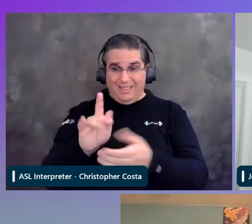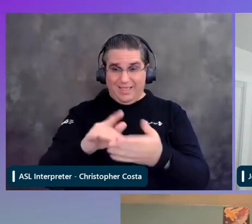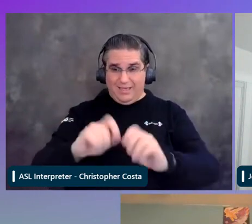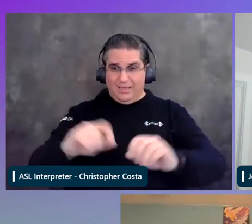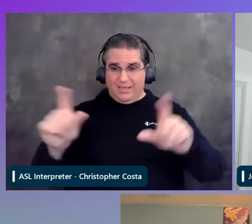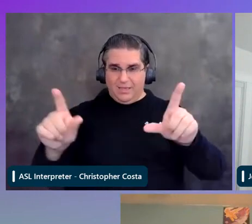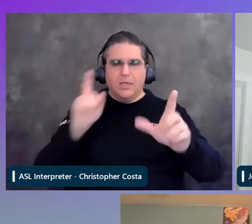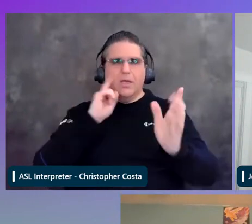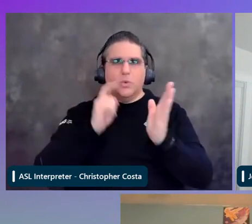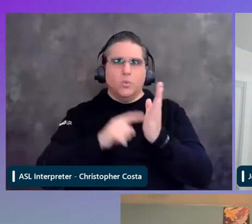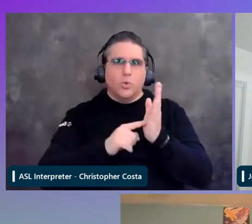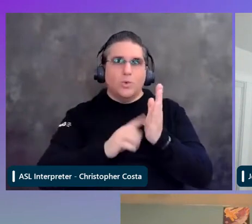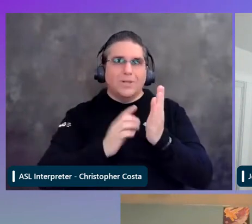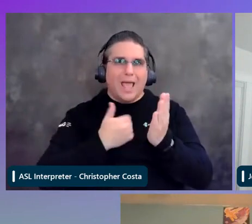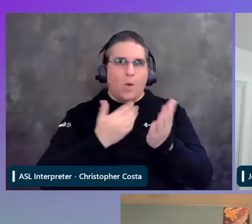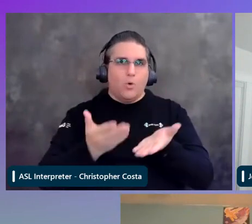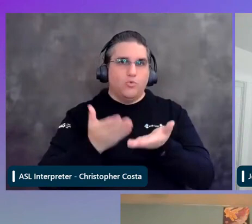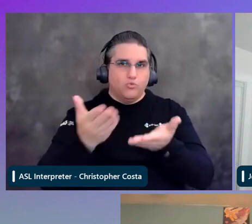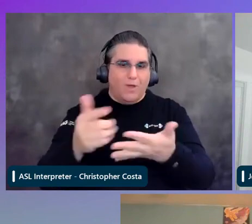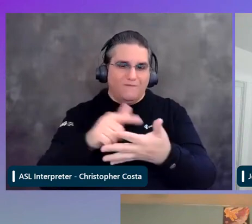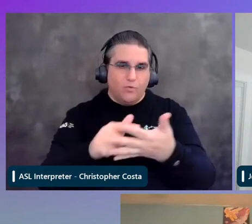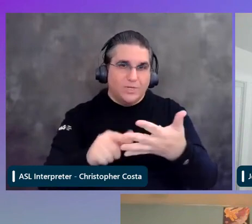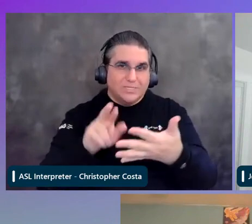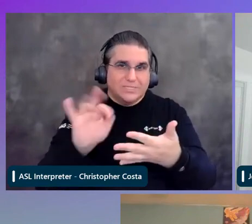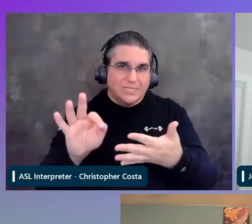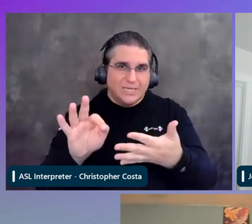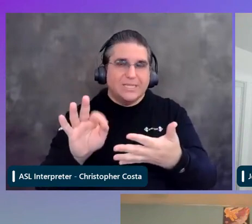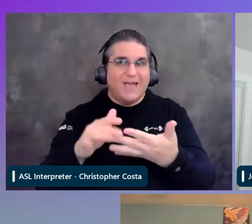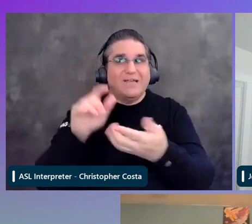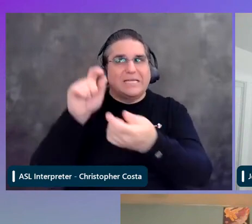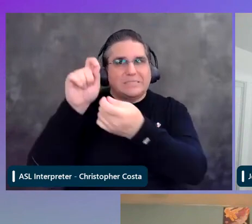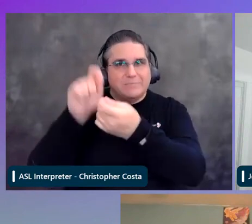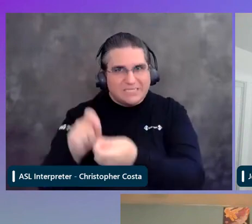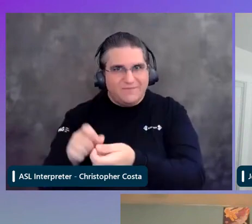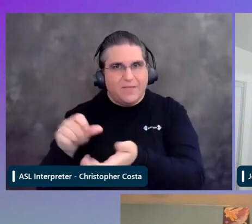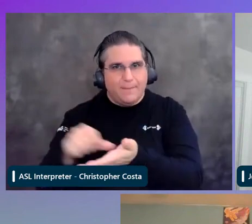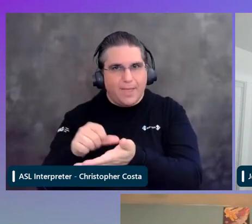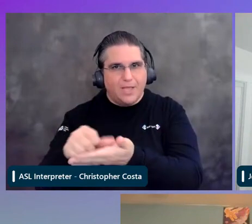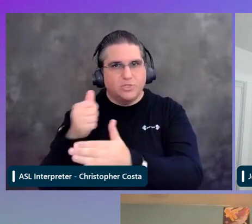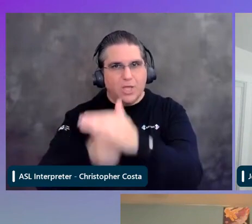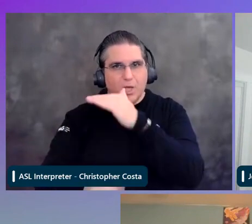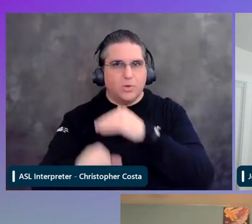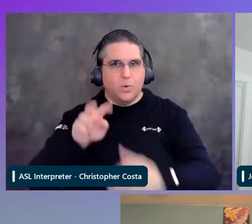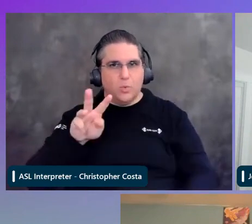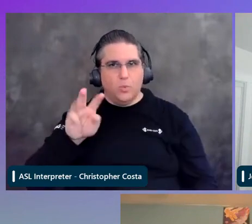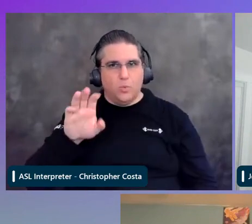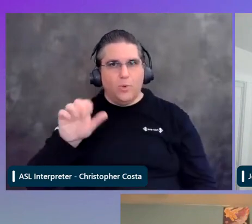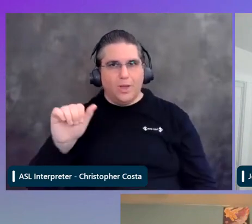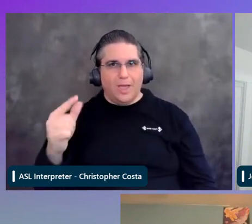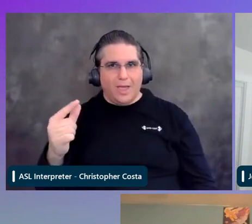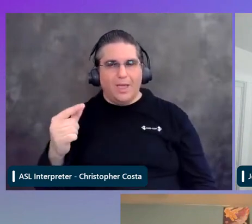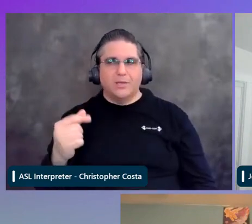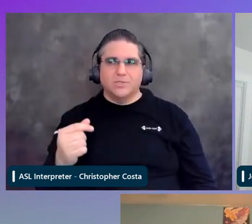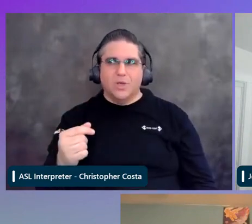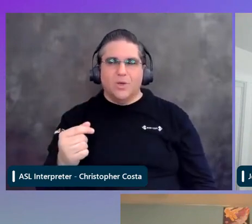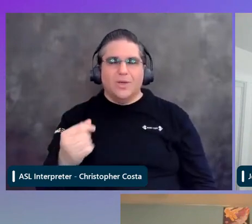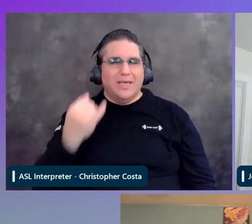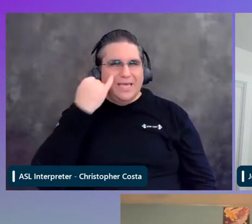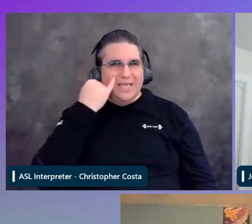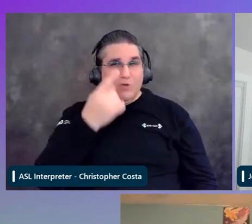the references provided actually go to specific pages within wcaG. So if you kind of do that